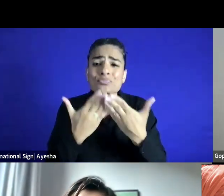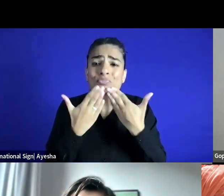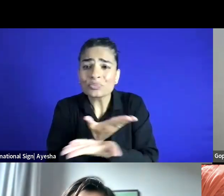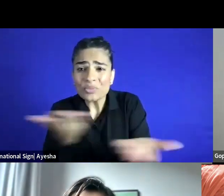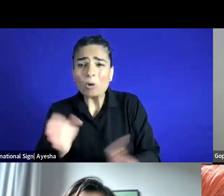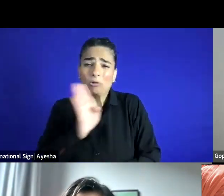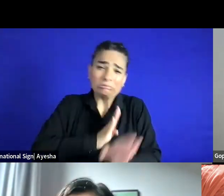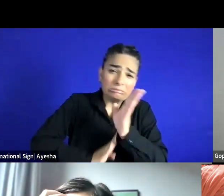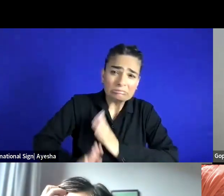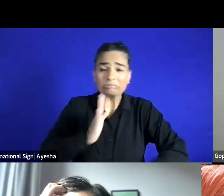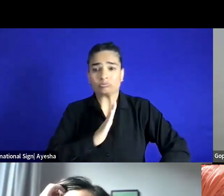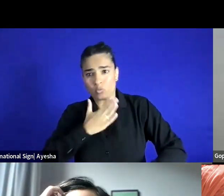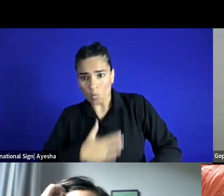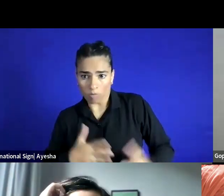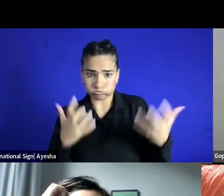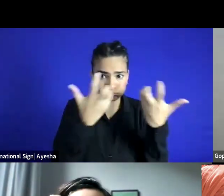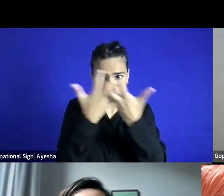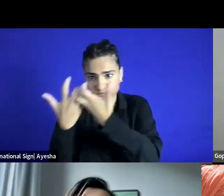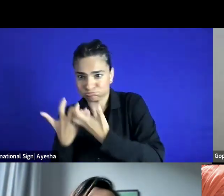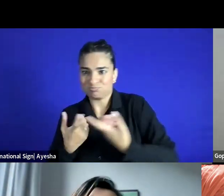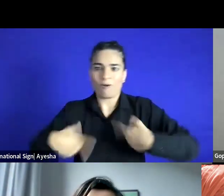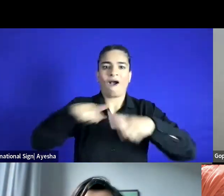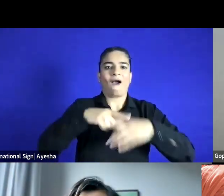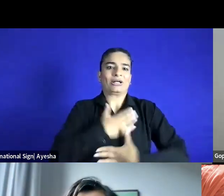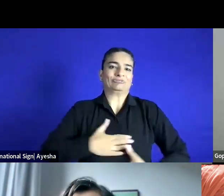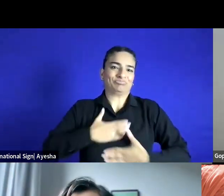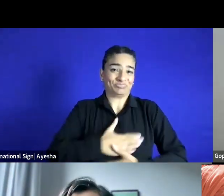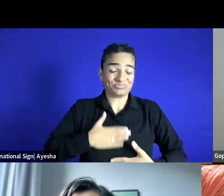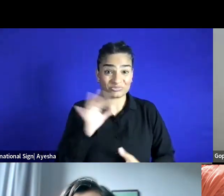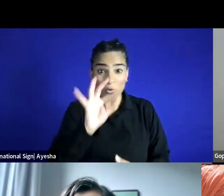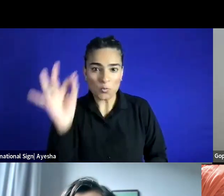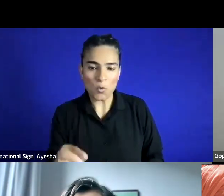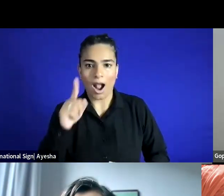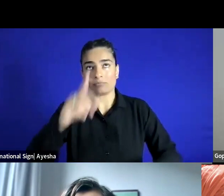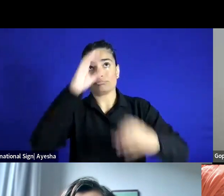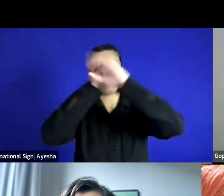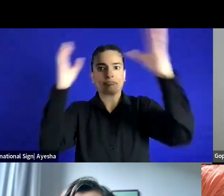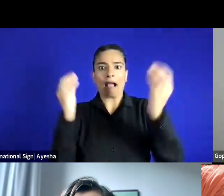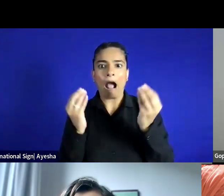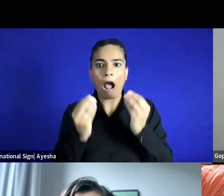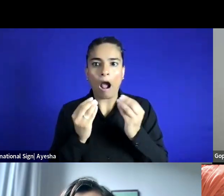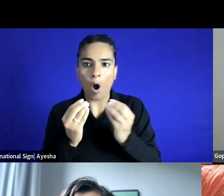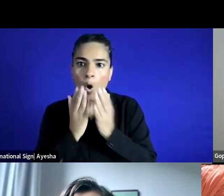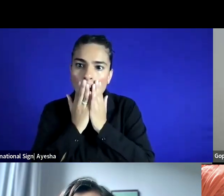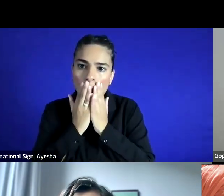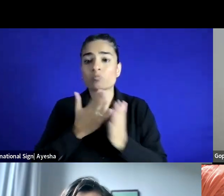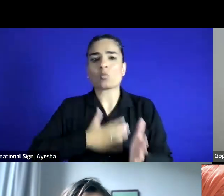for everybody because that's, that's the idea and and then they'll go pick. I do want to share a bit about also what that entailed. Yes for sure.